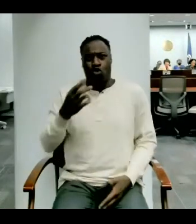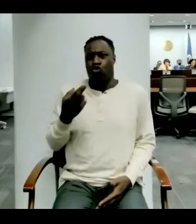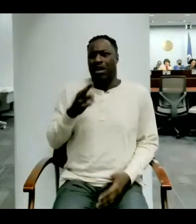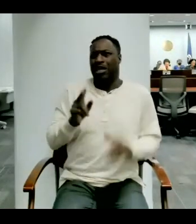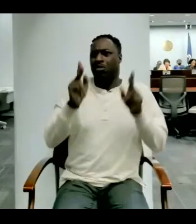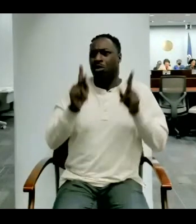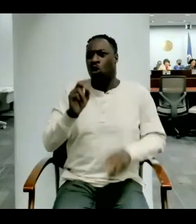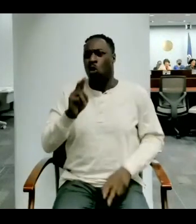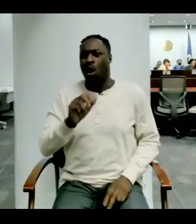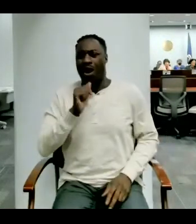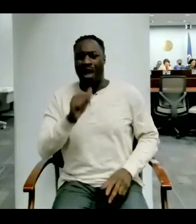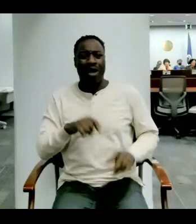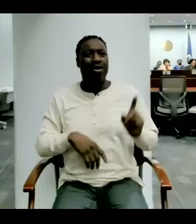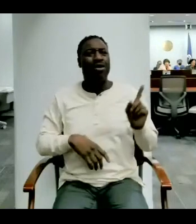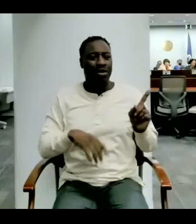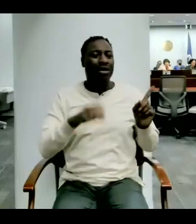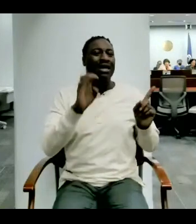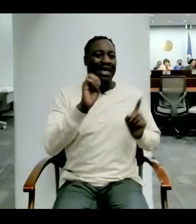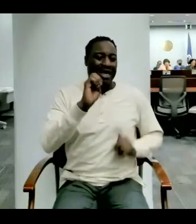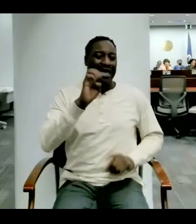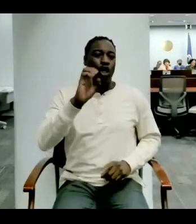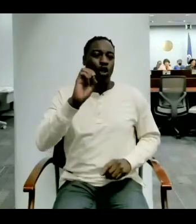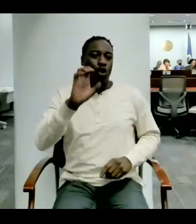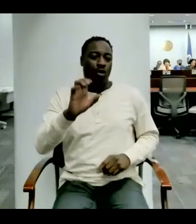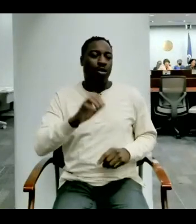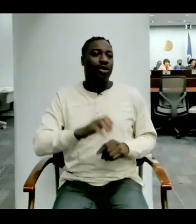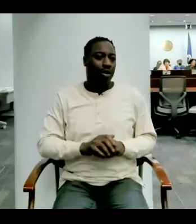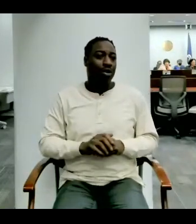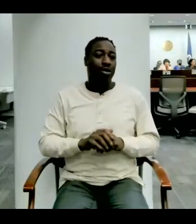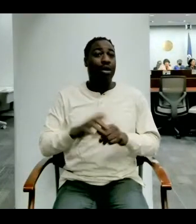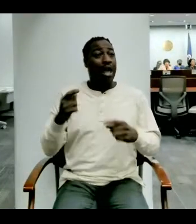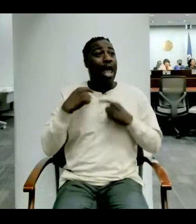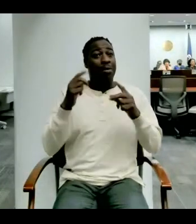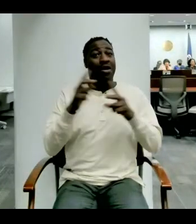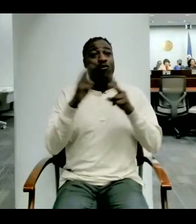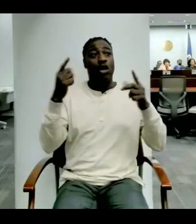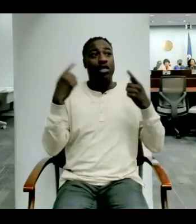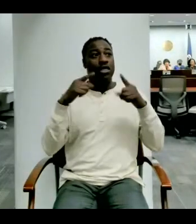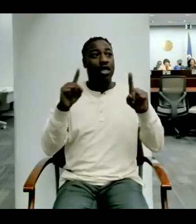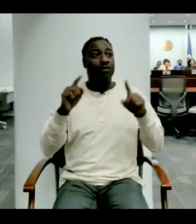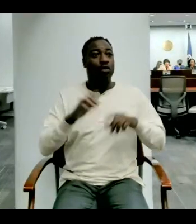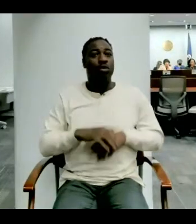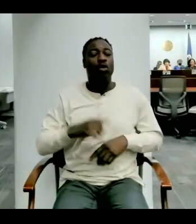I think the EEOC guidance on this has been really successful, we heard great responses